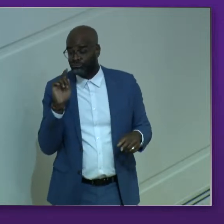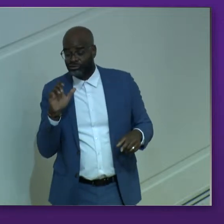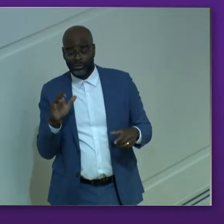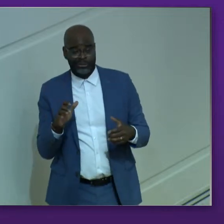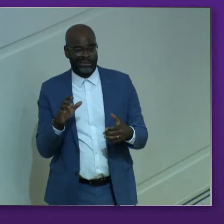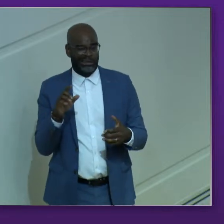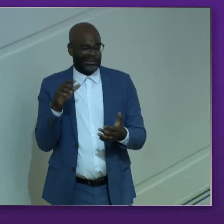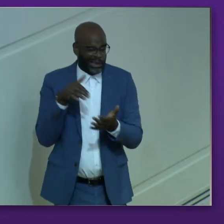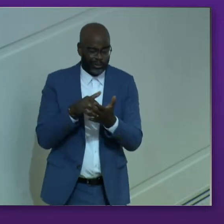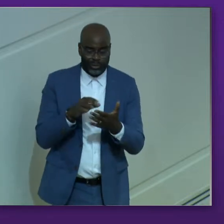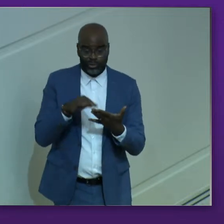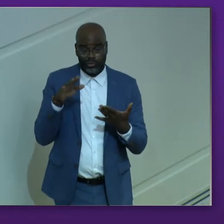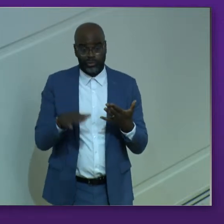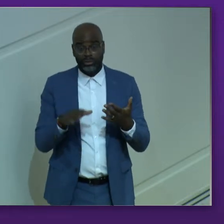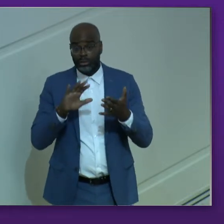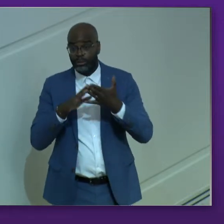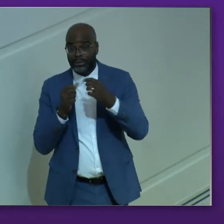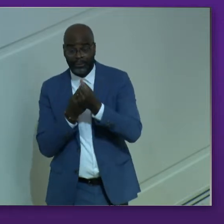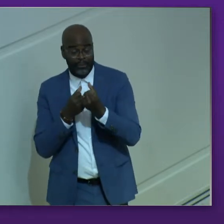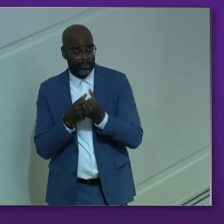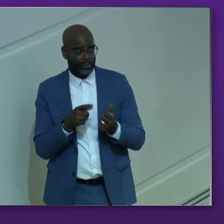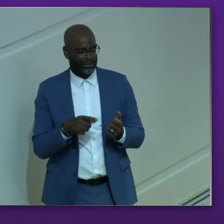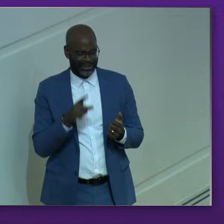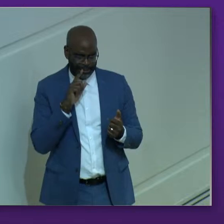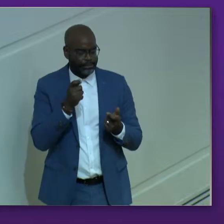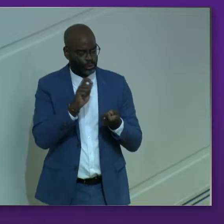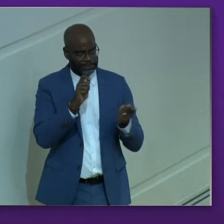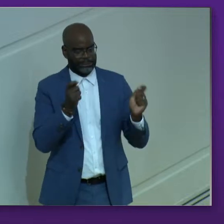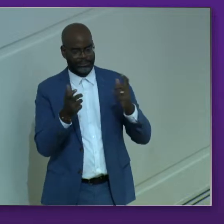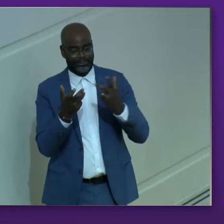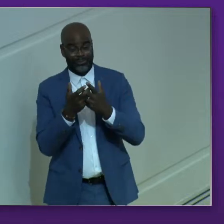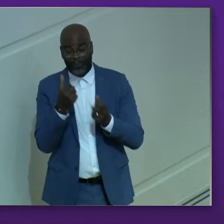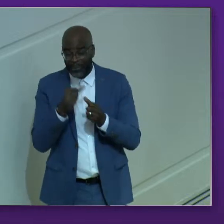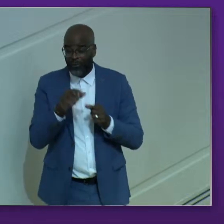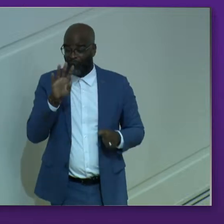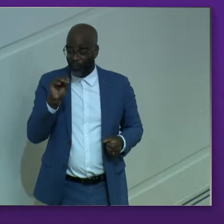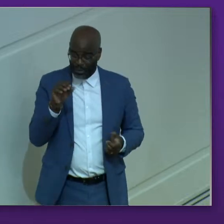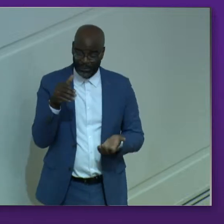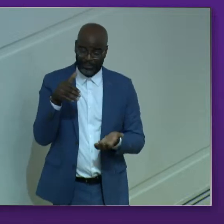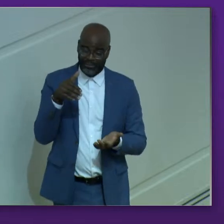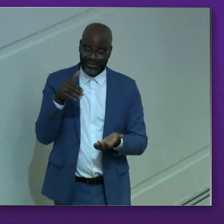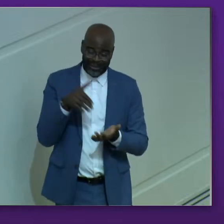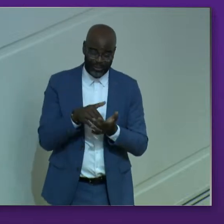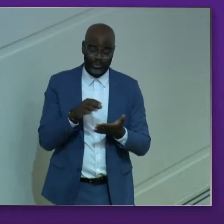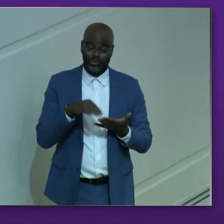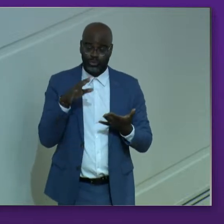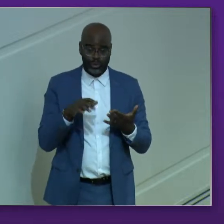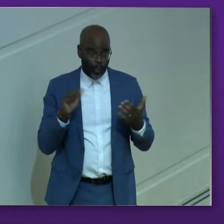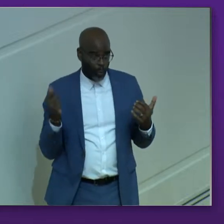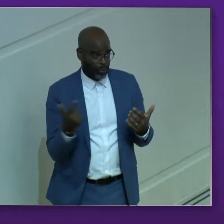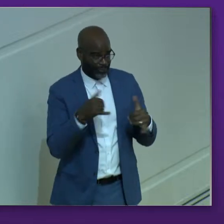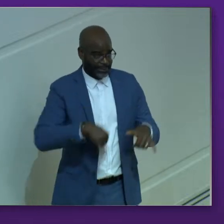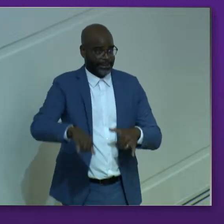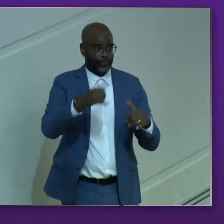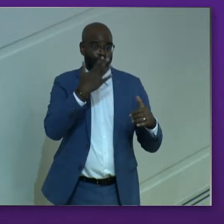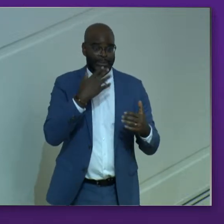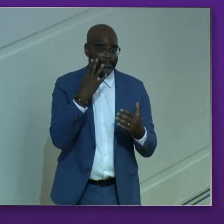EVENTS AND OUR NEXT STEP AT ENSURING IMPACTFUL PROGRAMS AND INITIATIVES THAT SCALE THAT